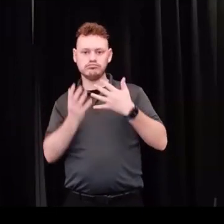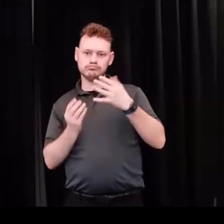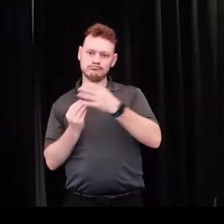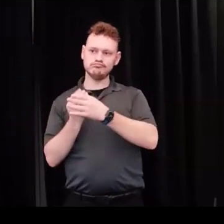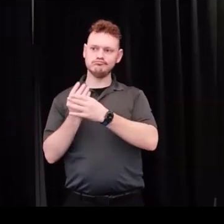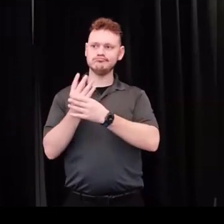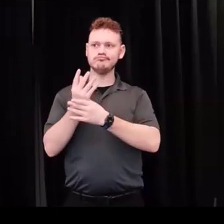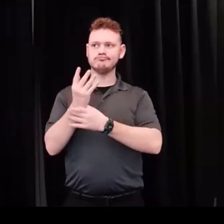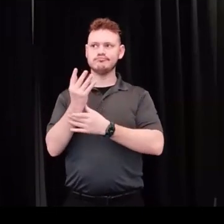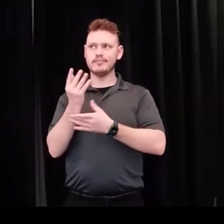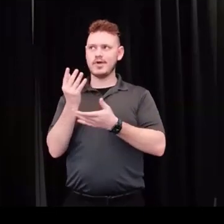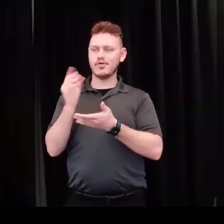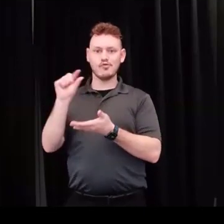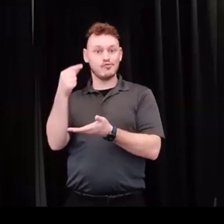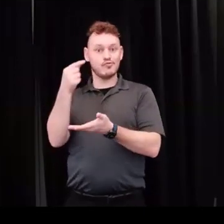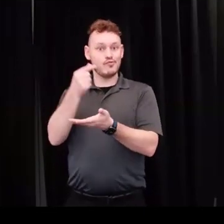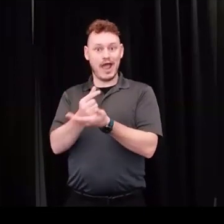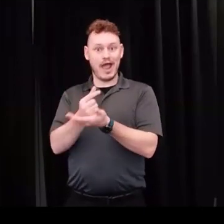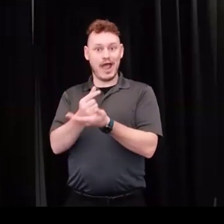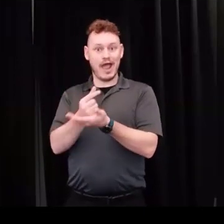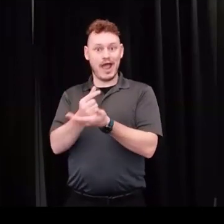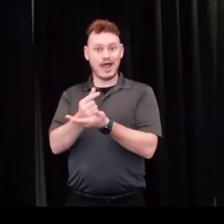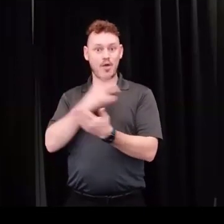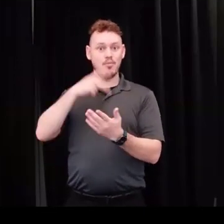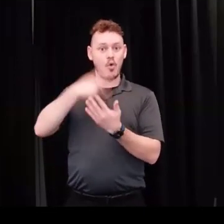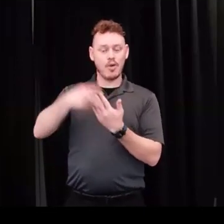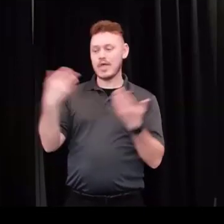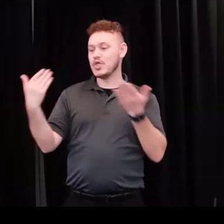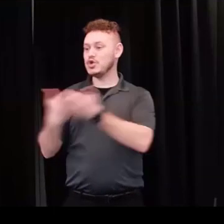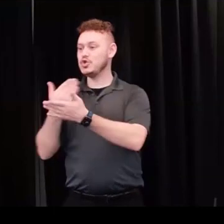graduate our program, and then we should get new personas. And he liked that idea,